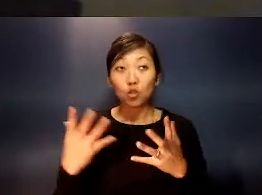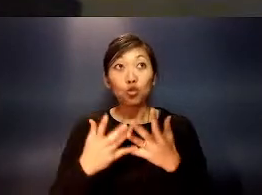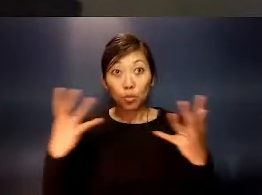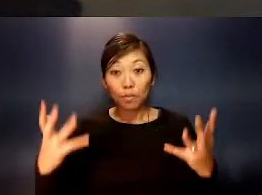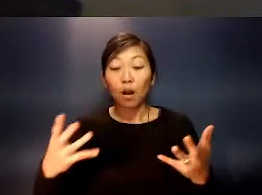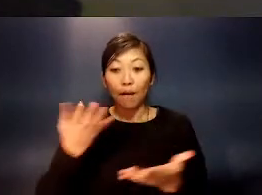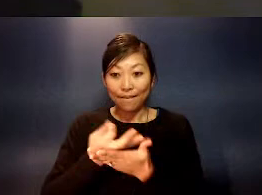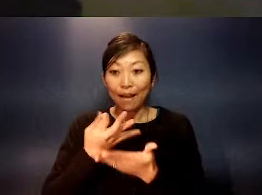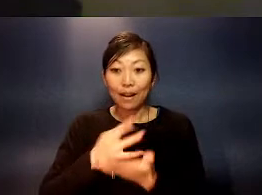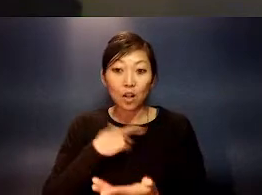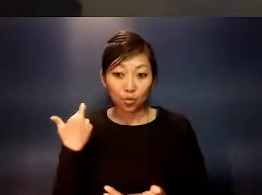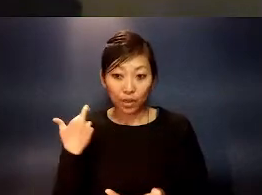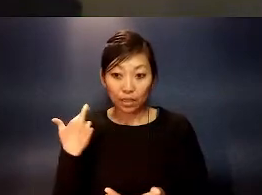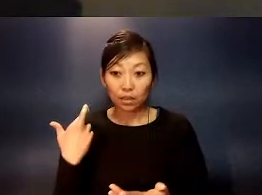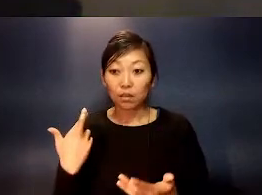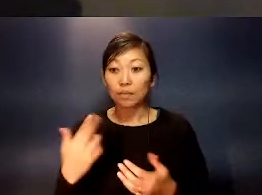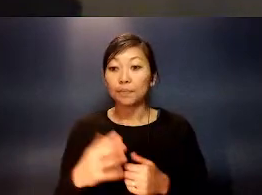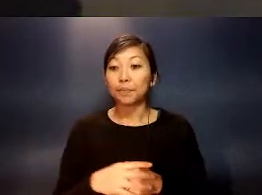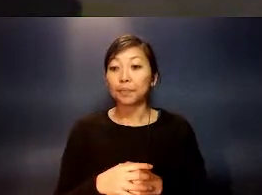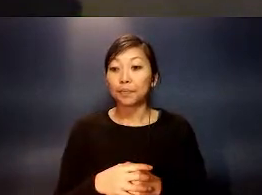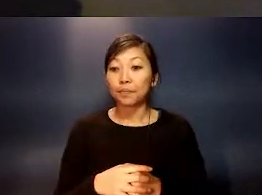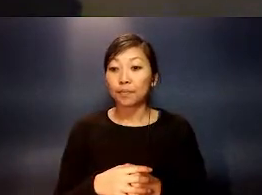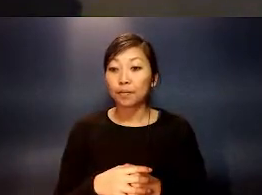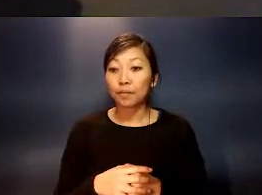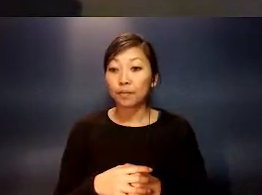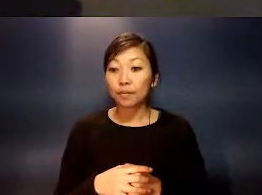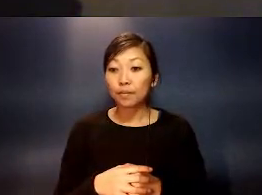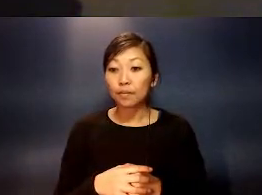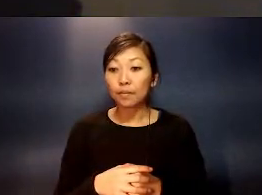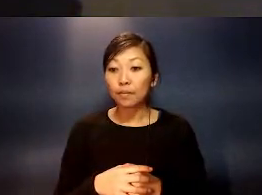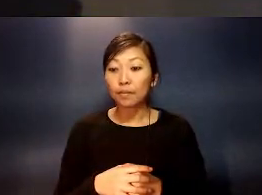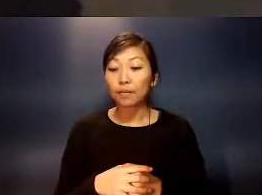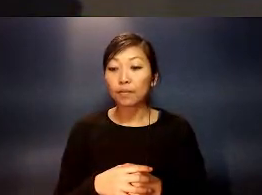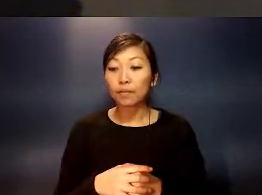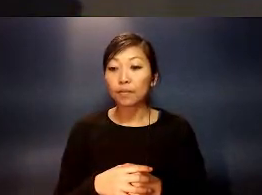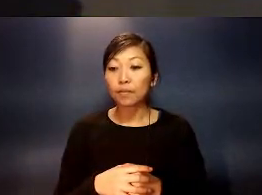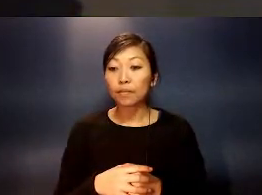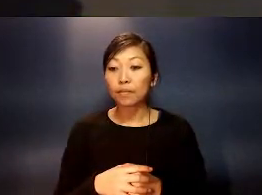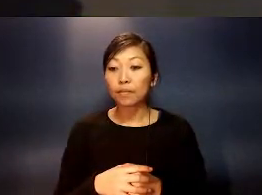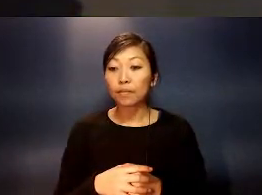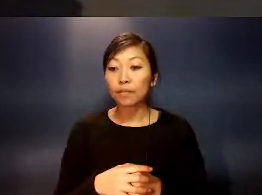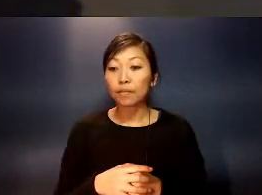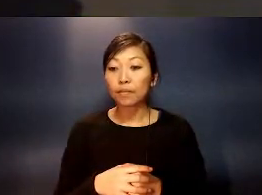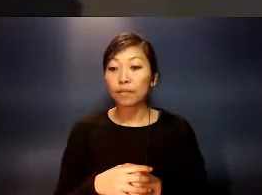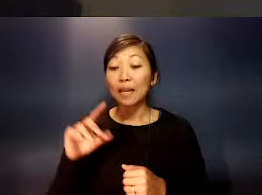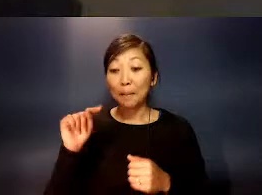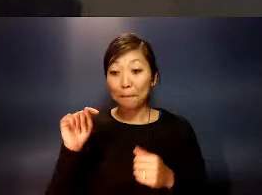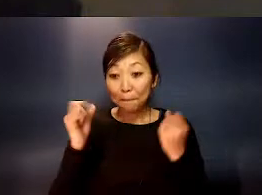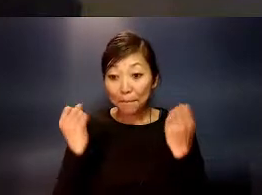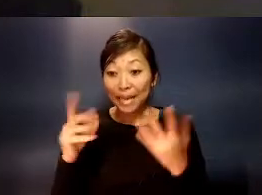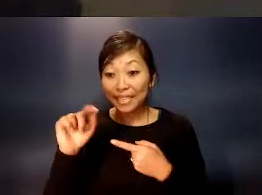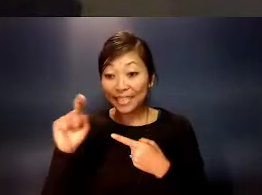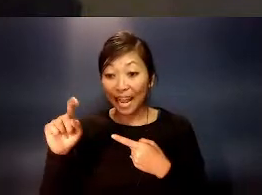RISKS AND ANY ADDITIONAL UNPLANNED EXPENSES OR REDUCTIONS IN REVENUE LIKE FUTURE POLICE-RELATED LAWSUITS, A SLOW RECOVERY FROM THE PANDEMIC OR